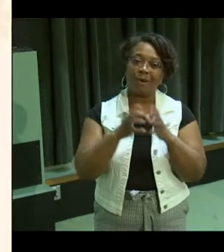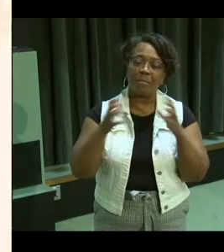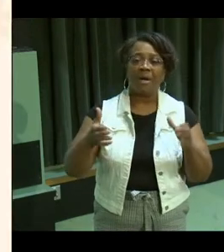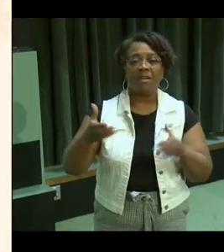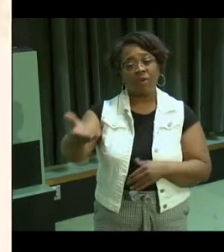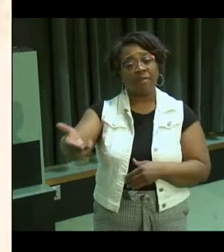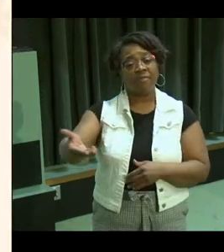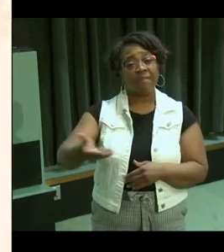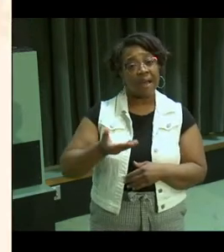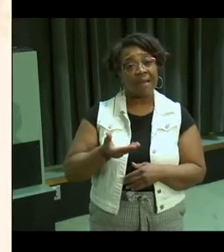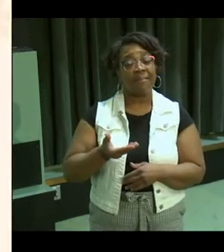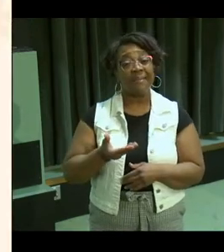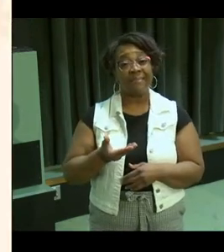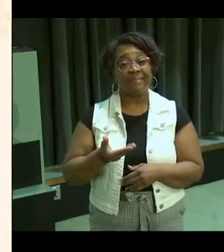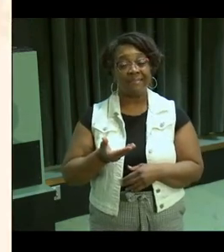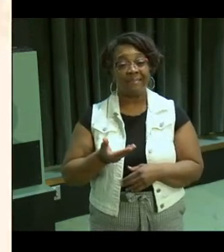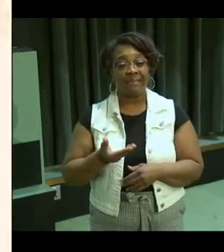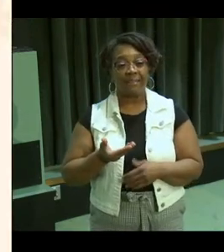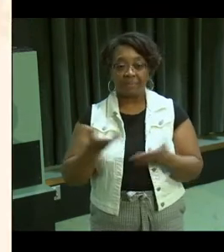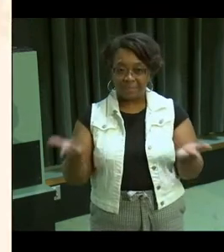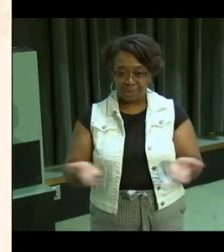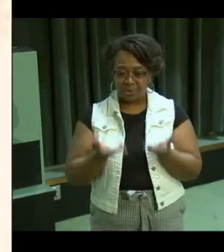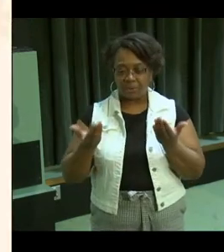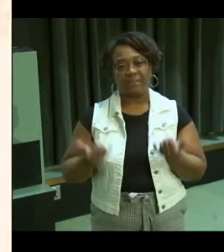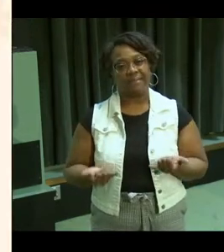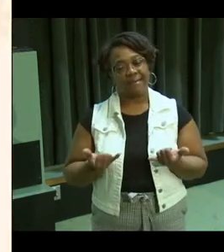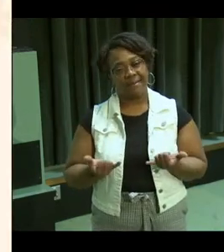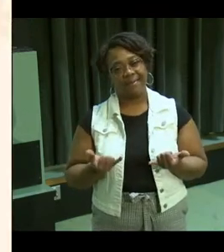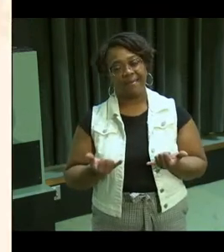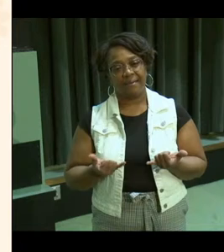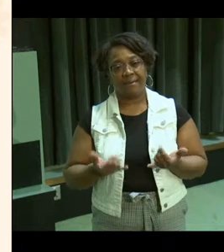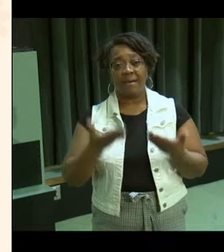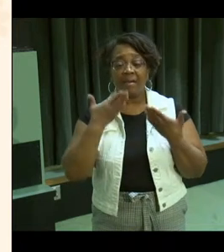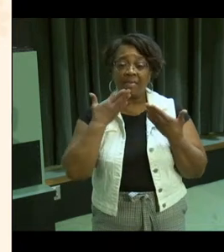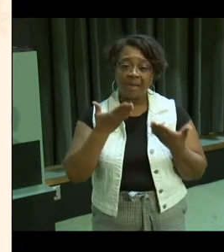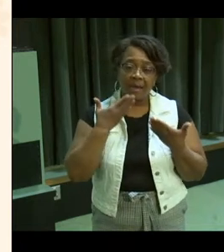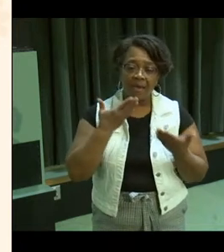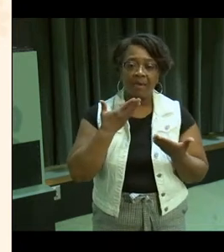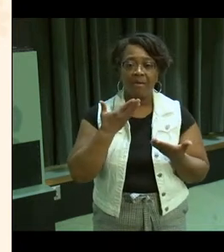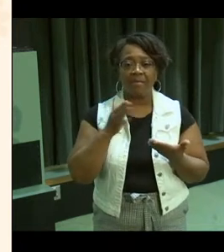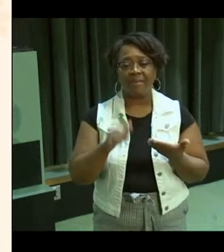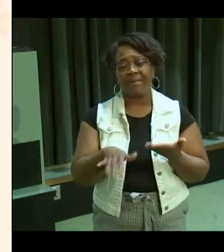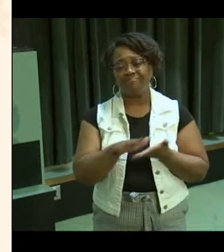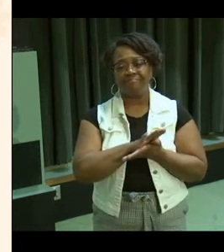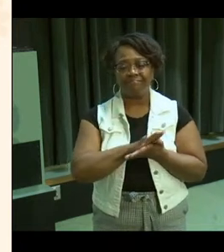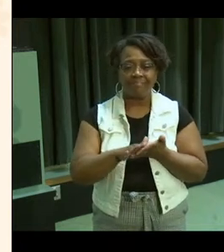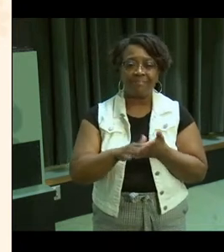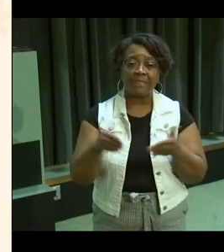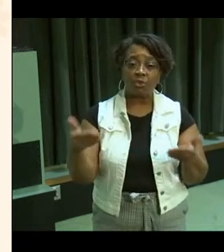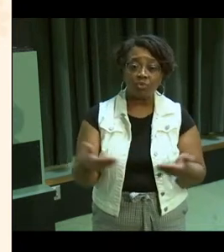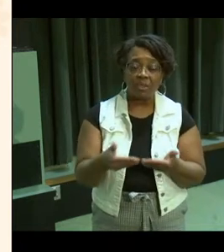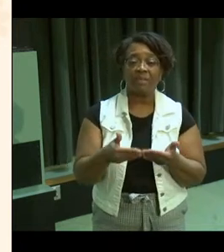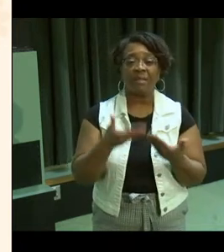much for inviting you, for